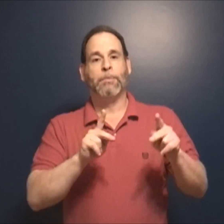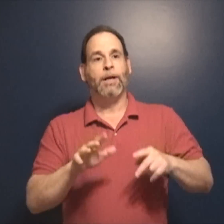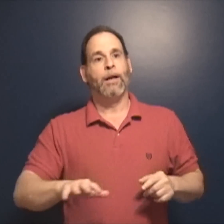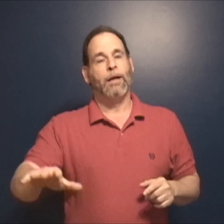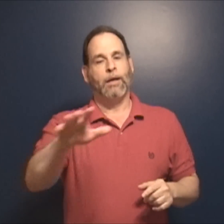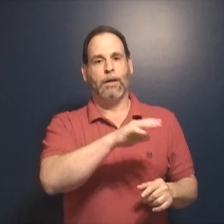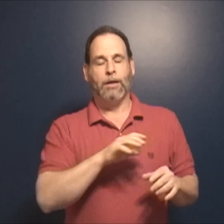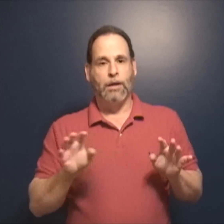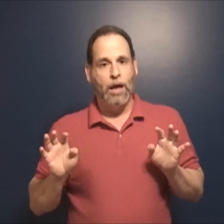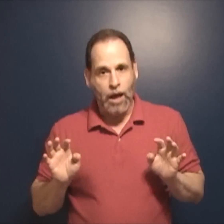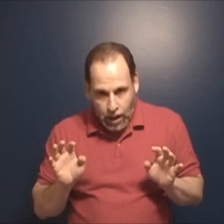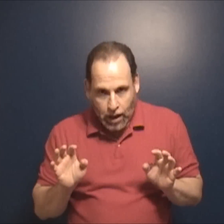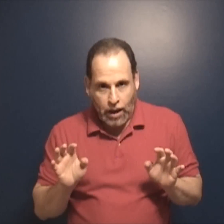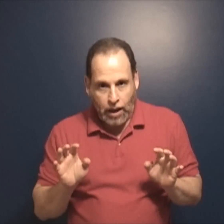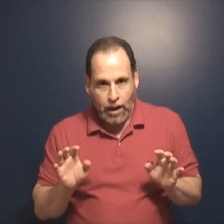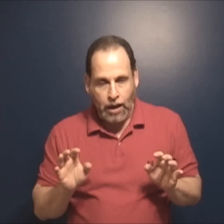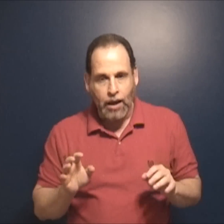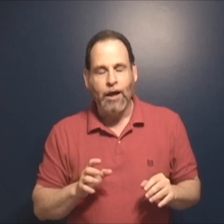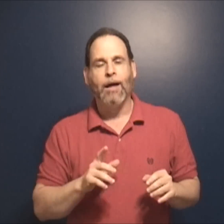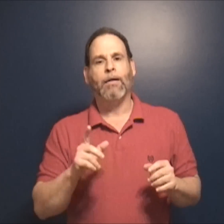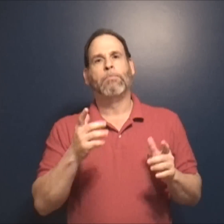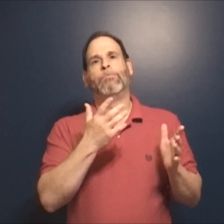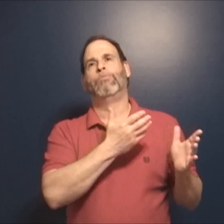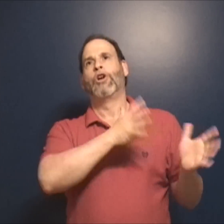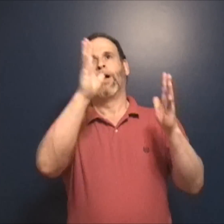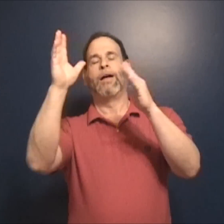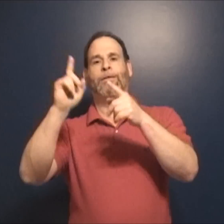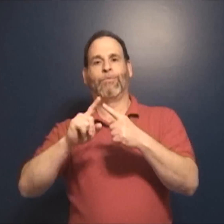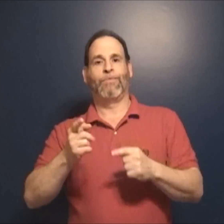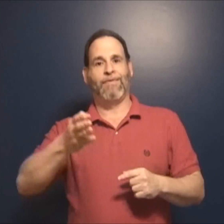The people saw this and gave praise to God.